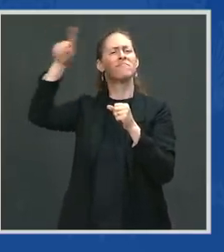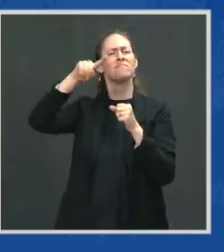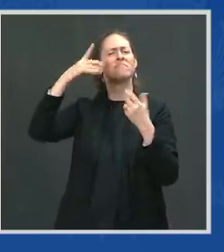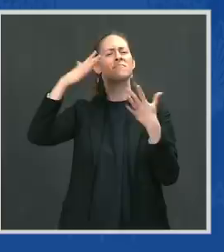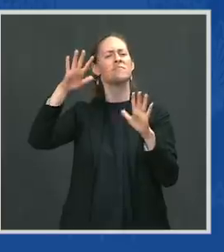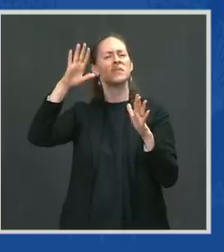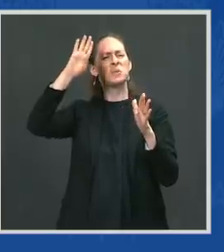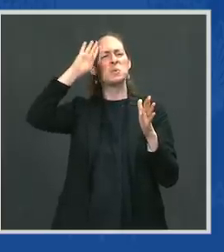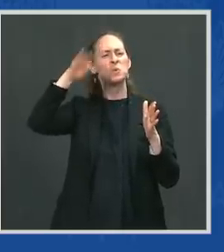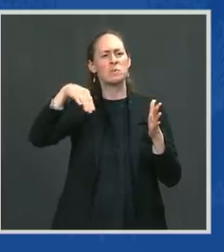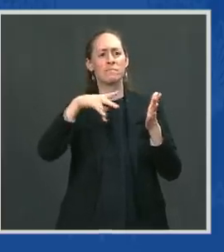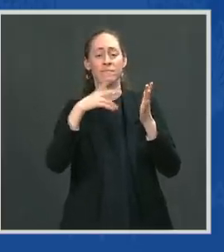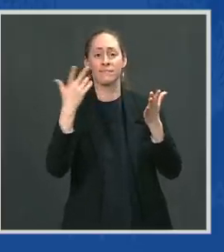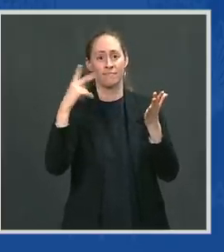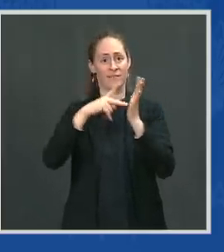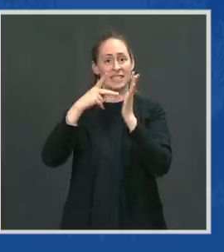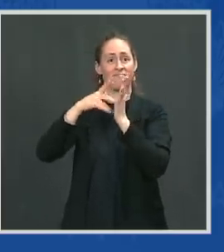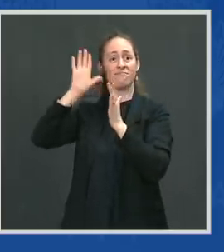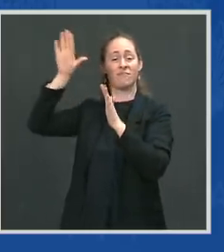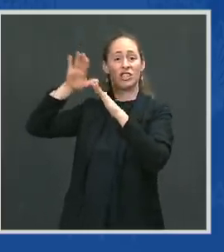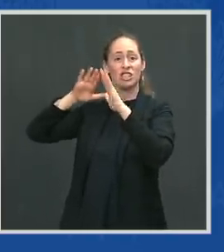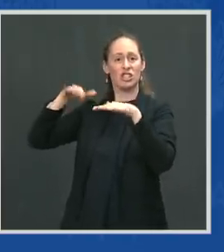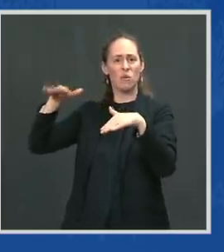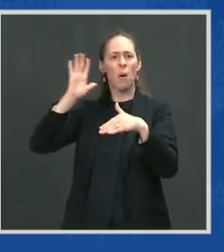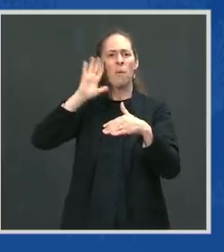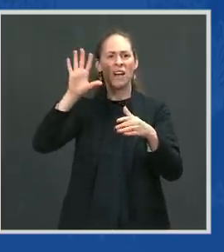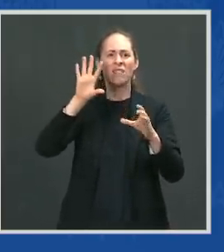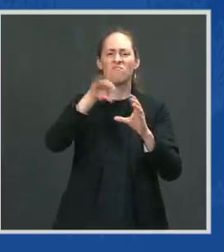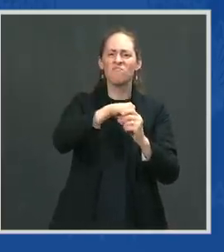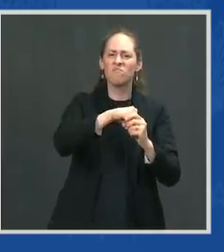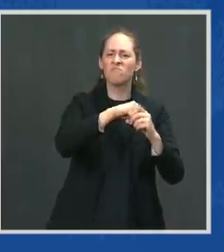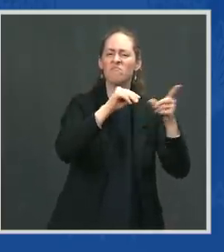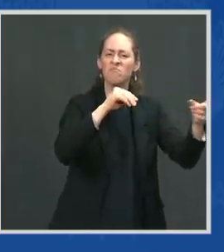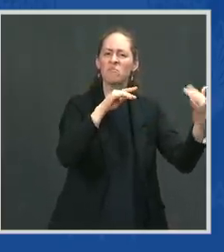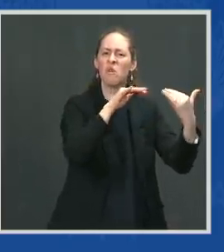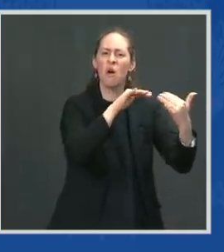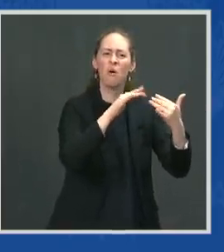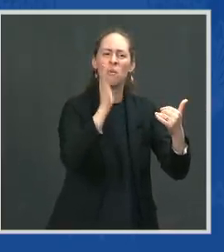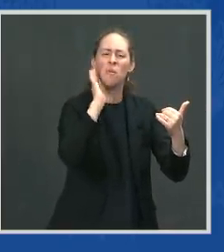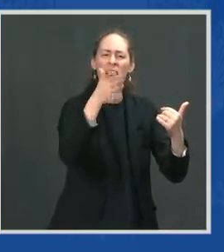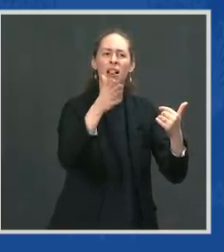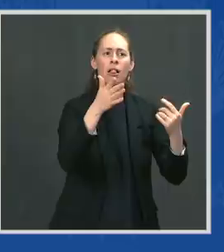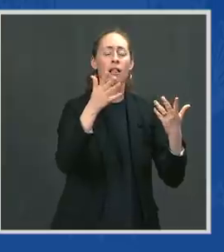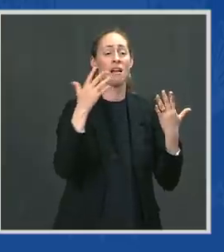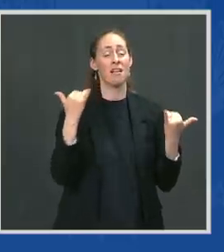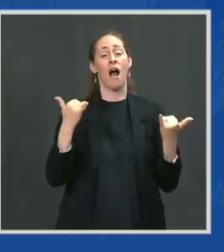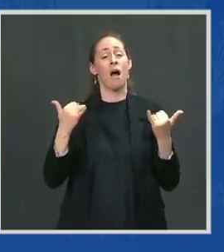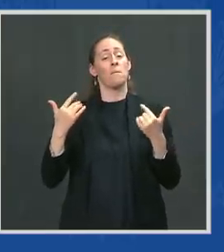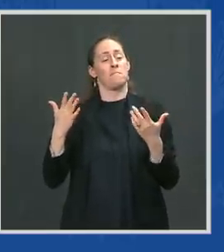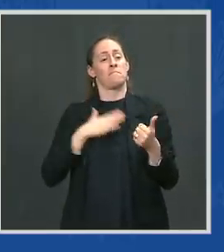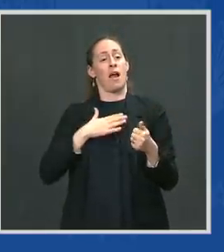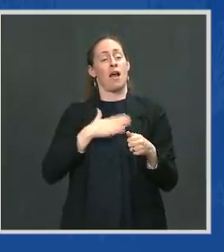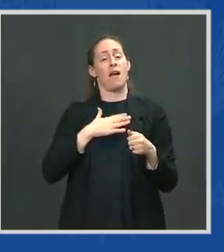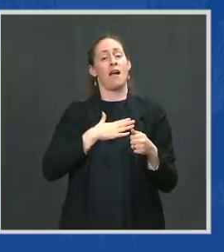And throughout this process, my North Star has been remembering what it was like